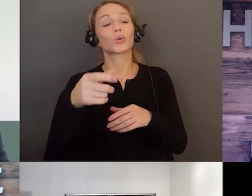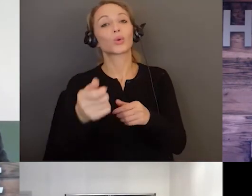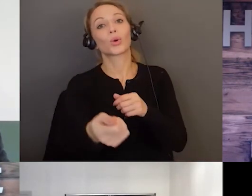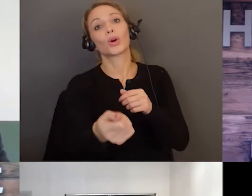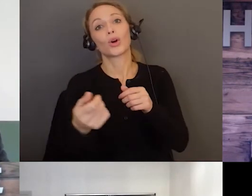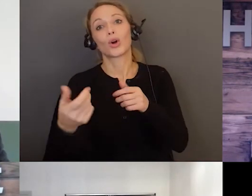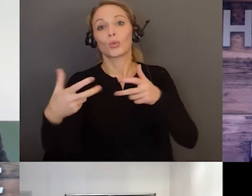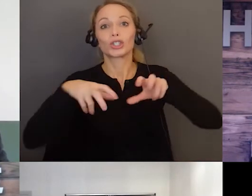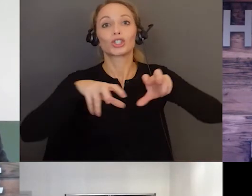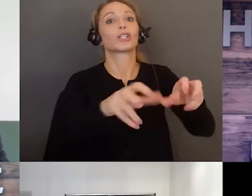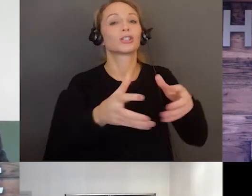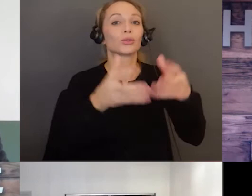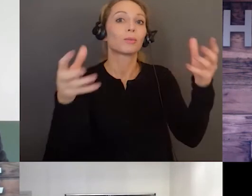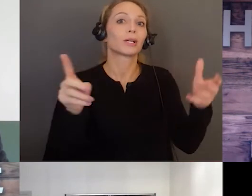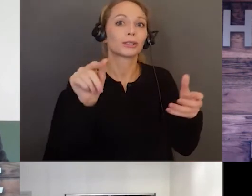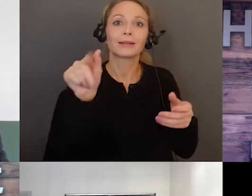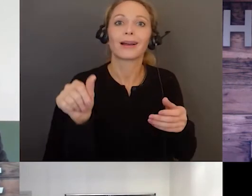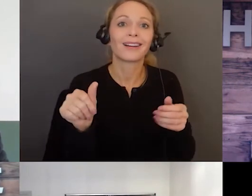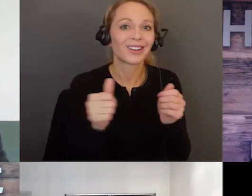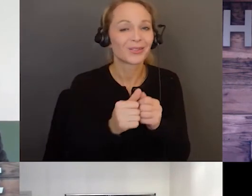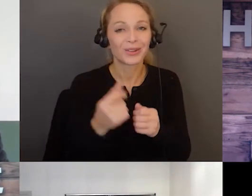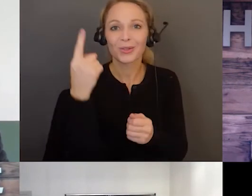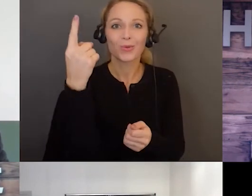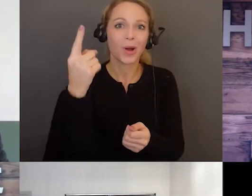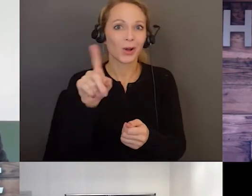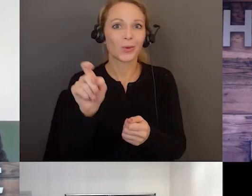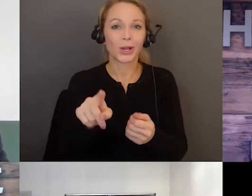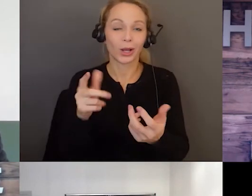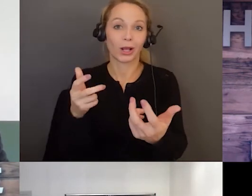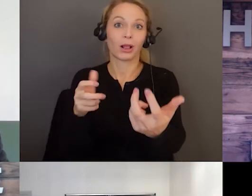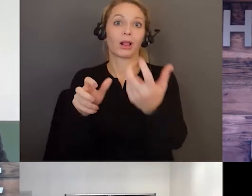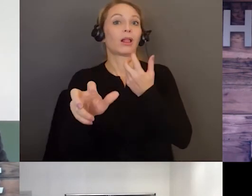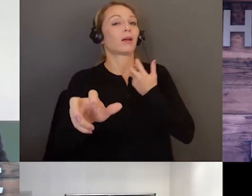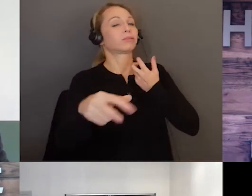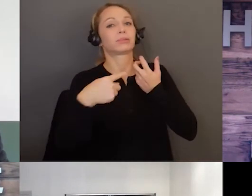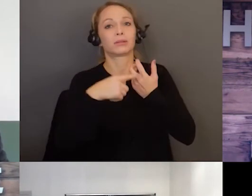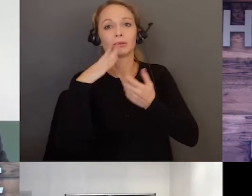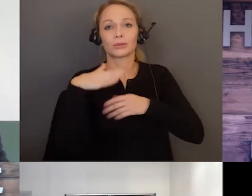A SINGLE QUERY AS TO NOT SLOW DOWN YOUR PAGES OR APPS OR STUFF.